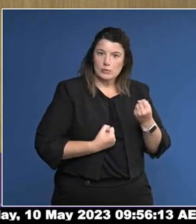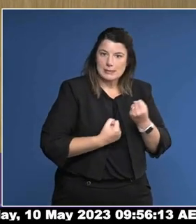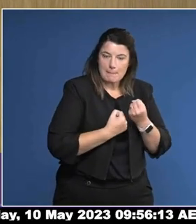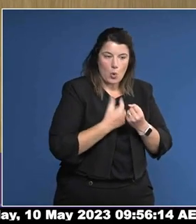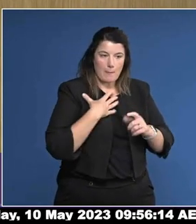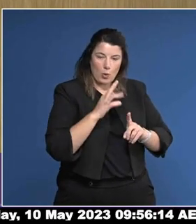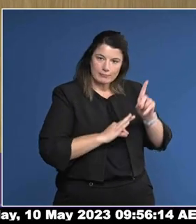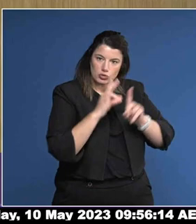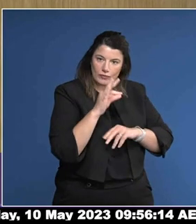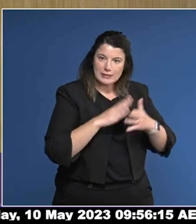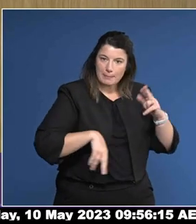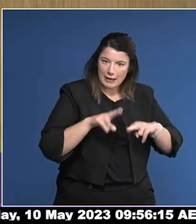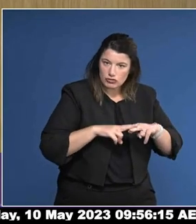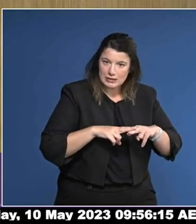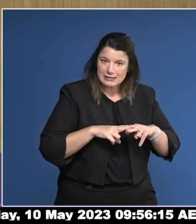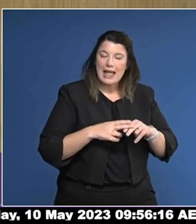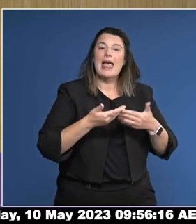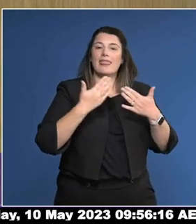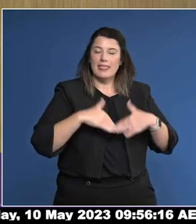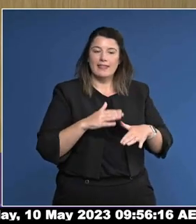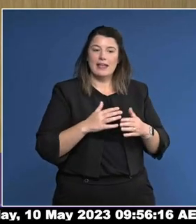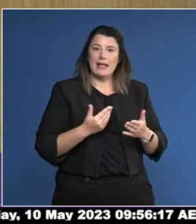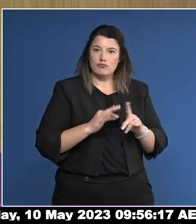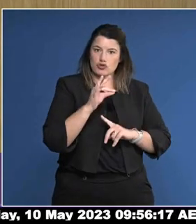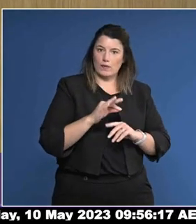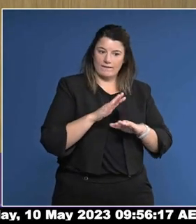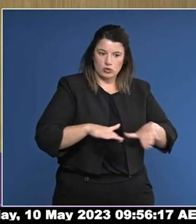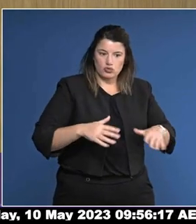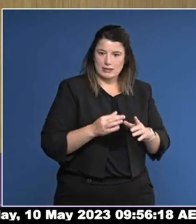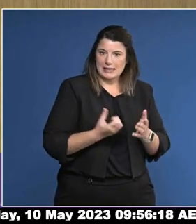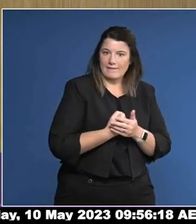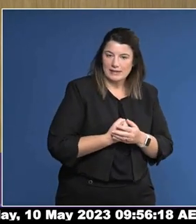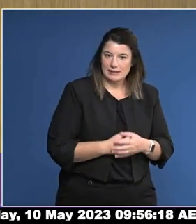turn, improve safety for children. But that never happened, did it? Well, it did from time to time.